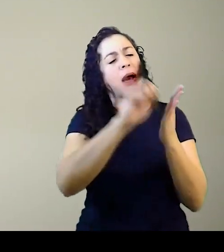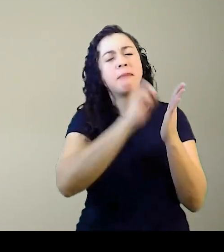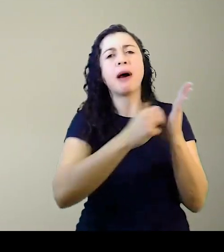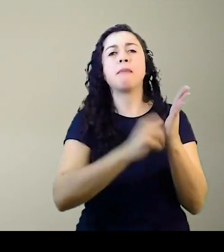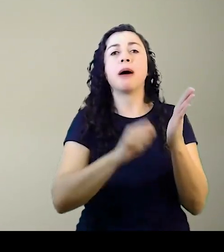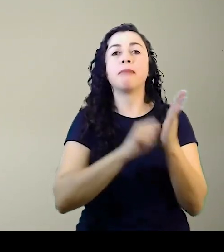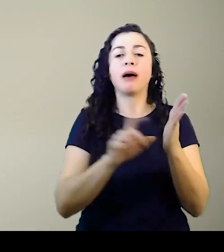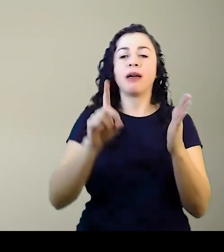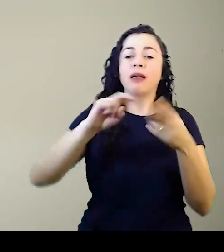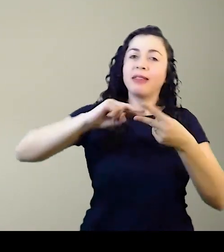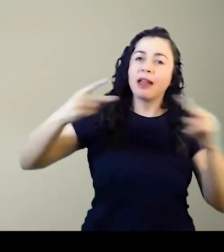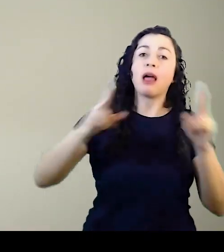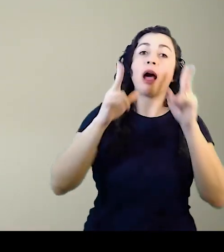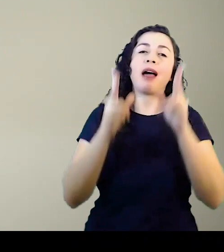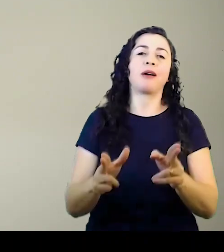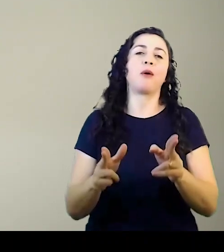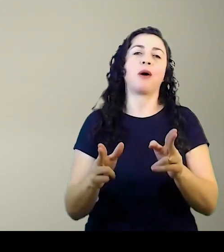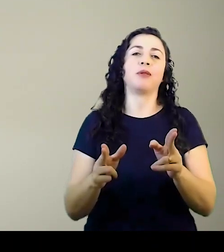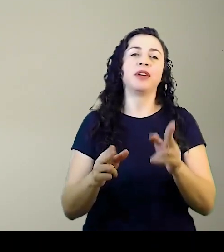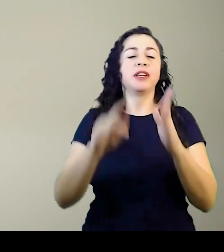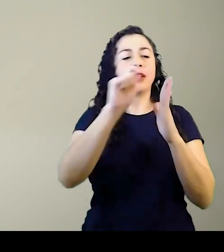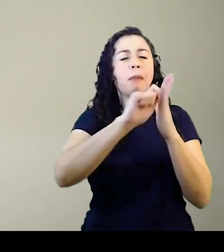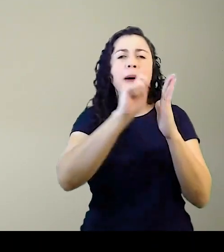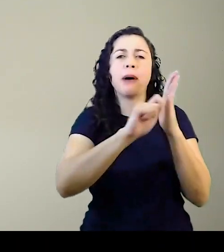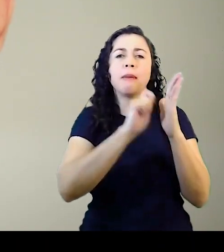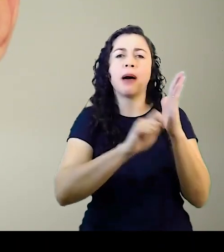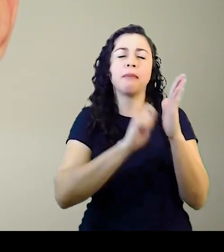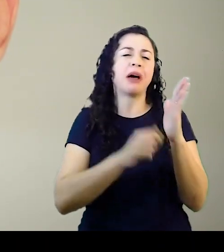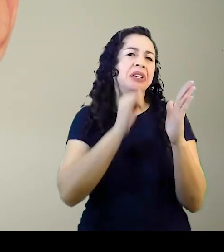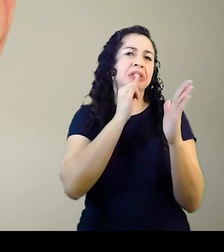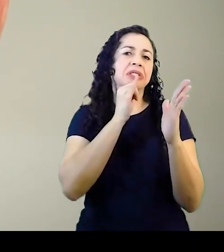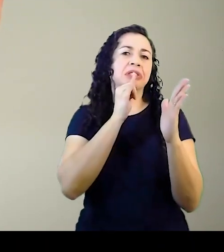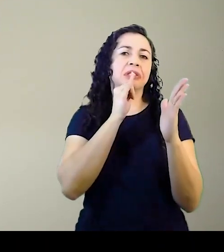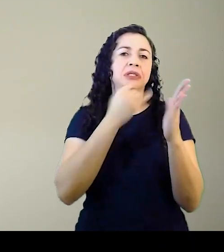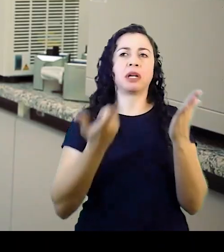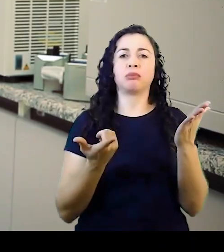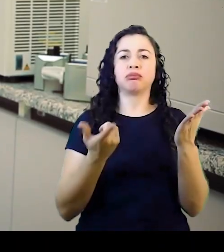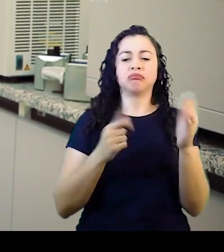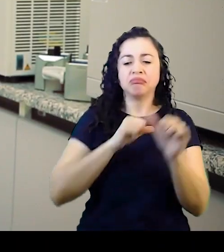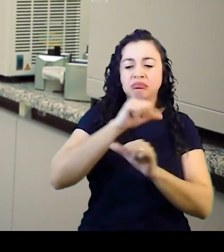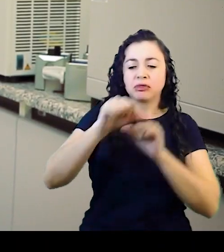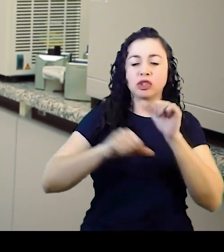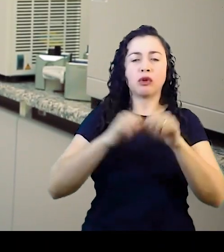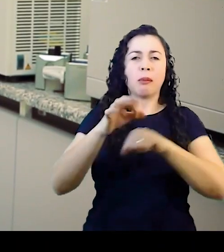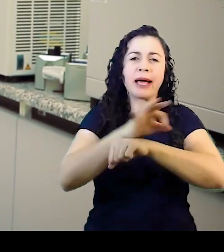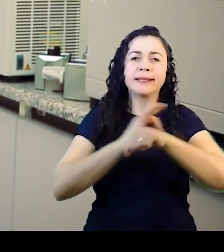certain cells will read one recipe to transform itselves, to originate